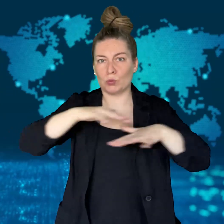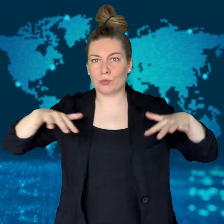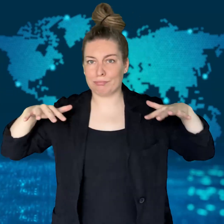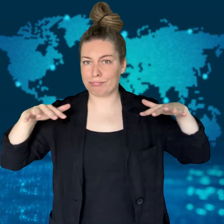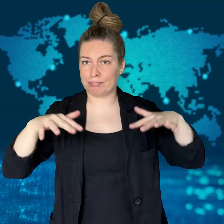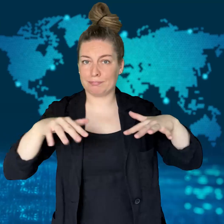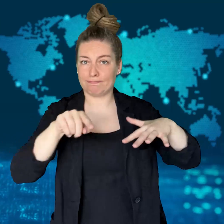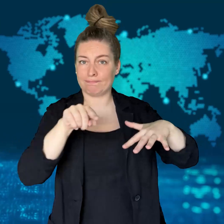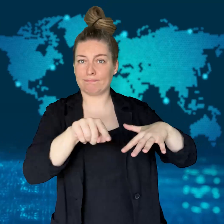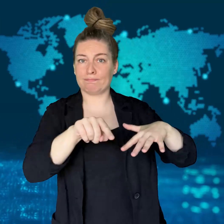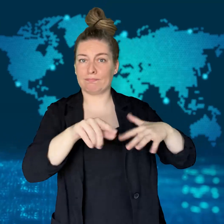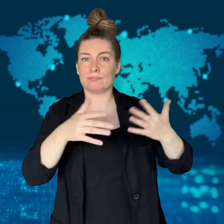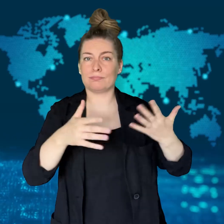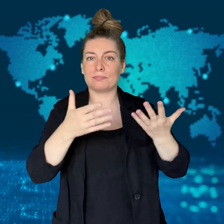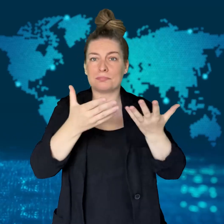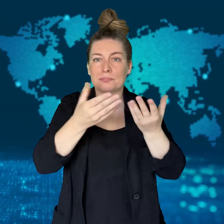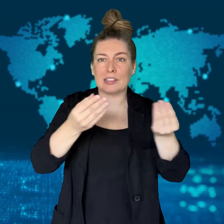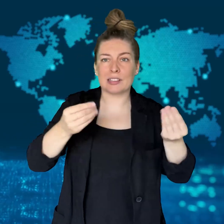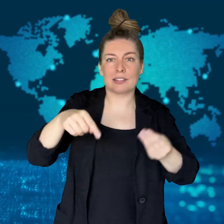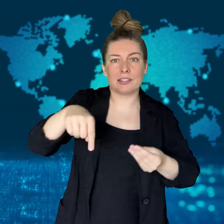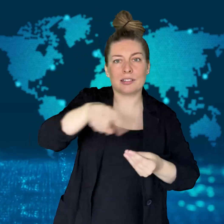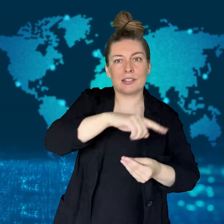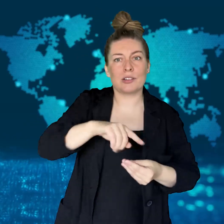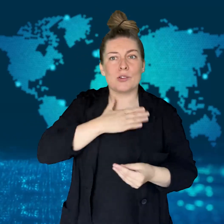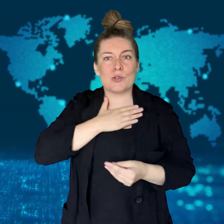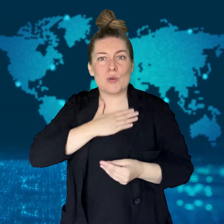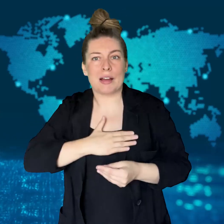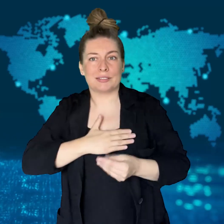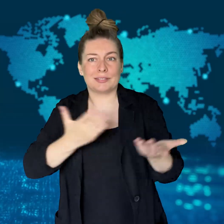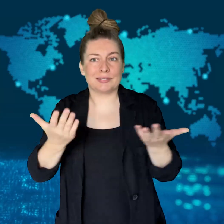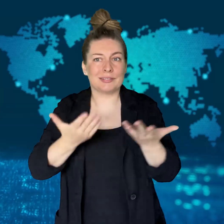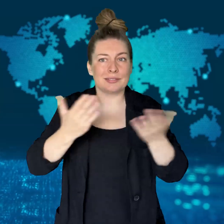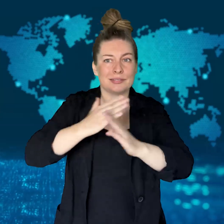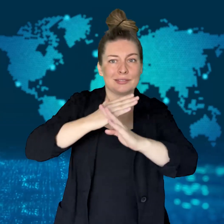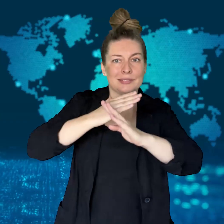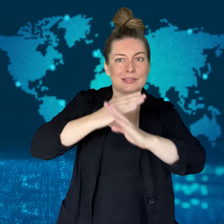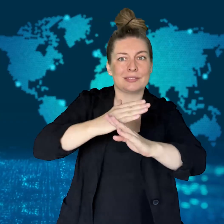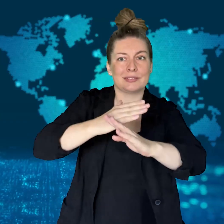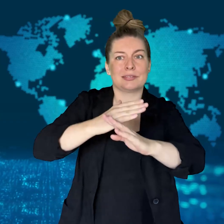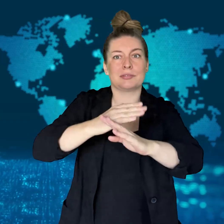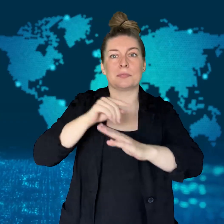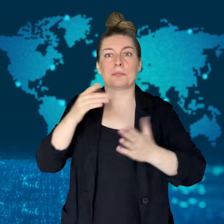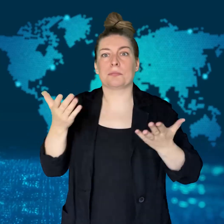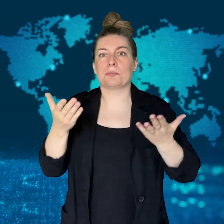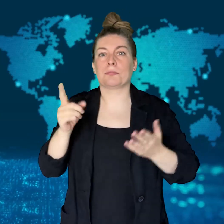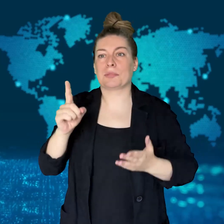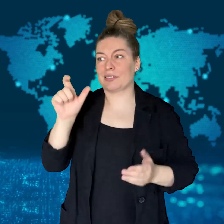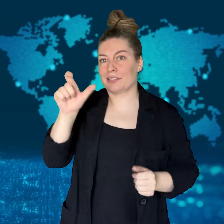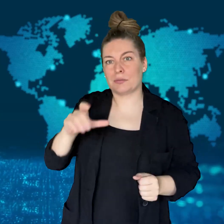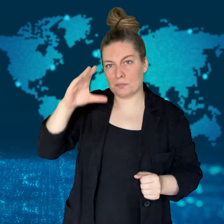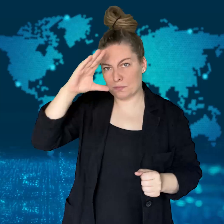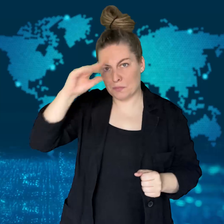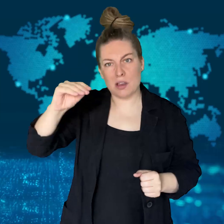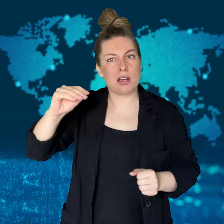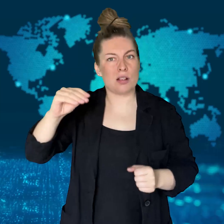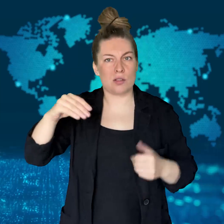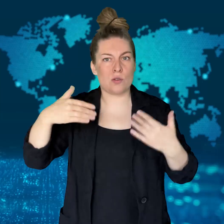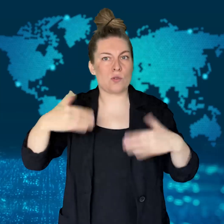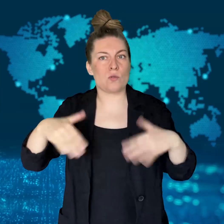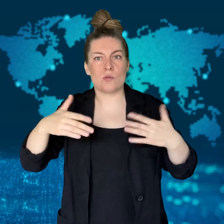A group of bystanders tried to contain the attacker,